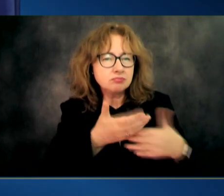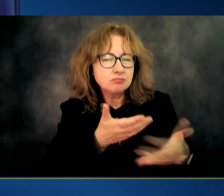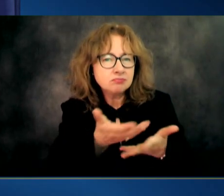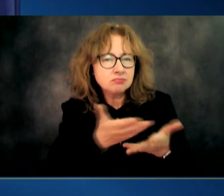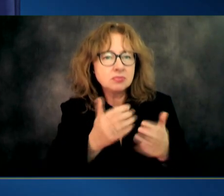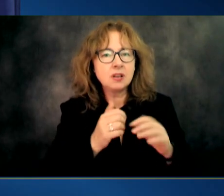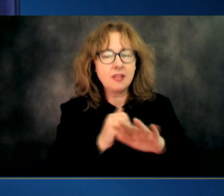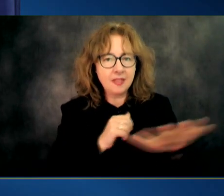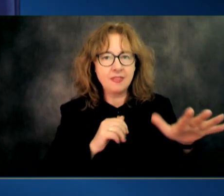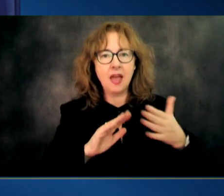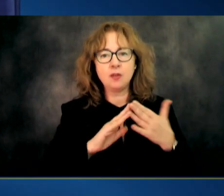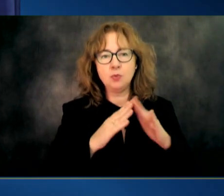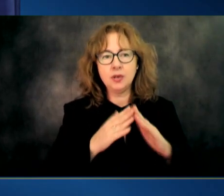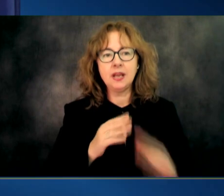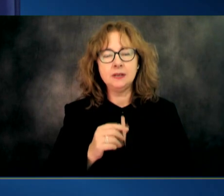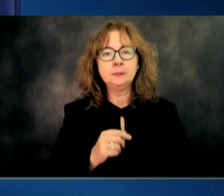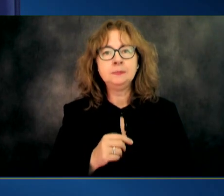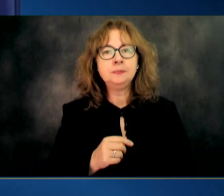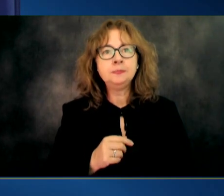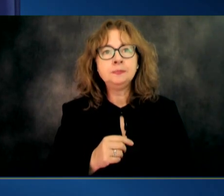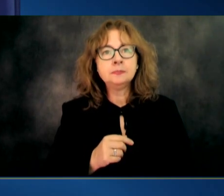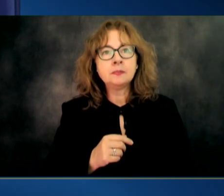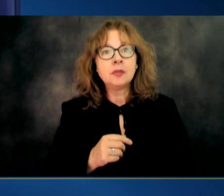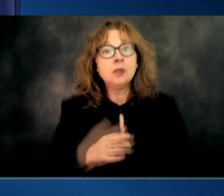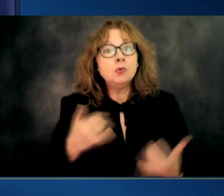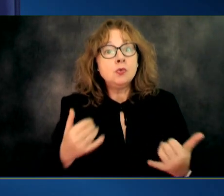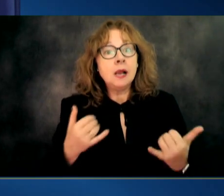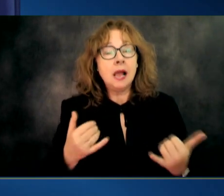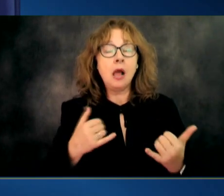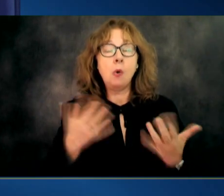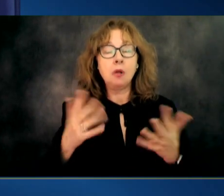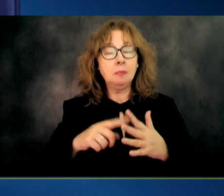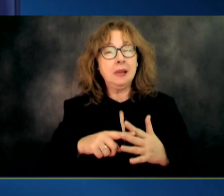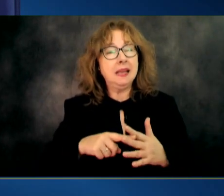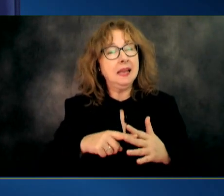And so, you know, we are at the beginning of this process that I'm incredibly honored to